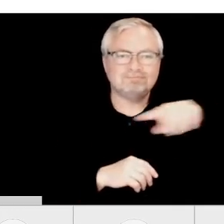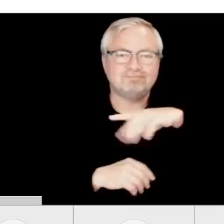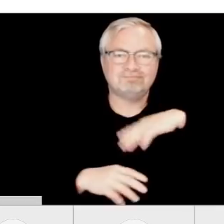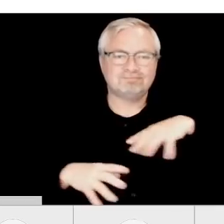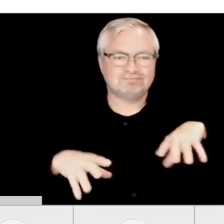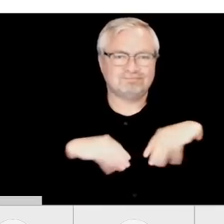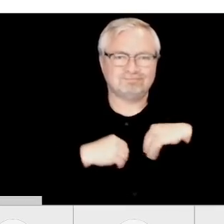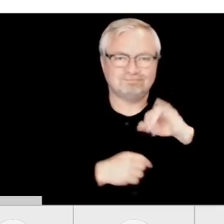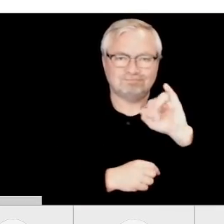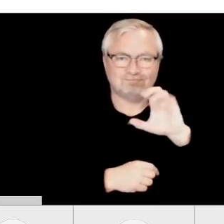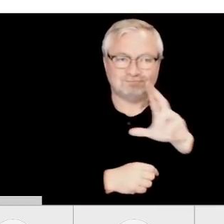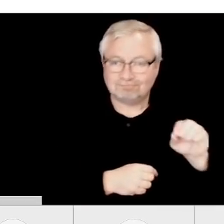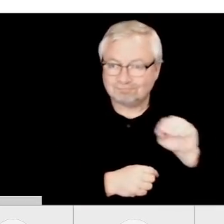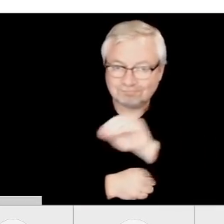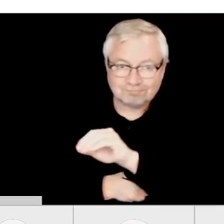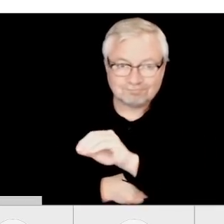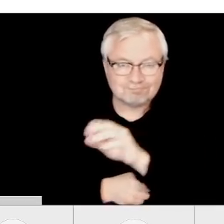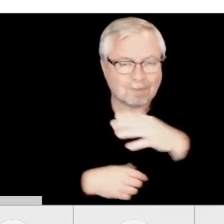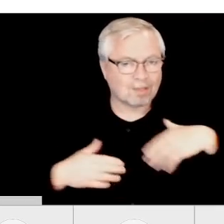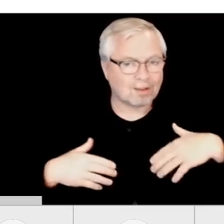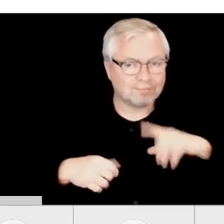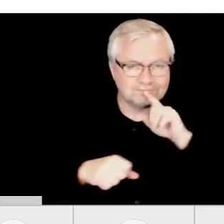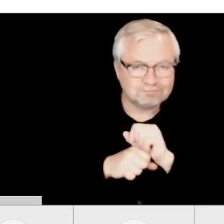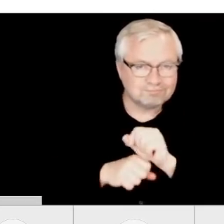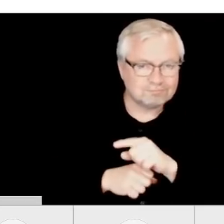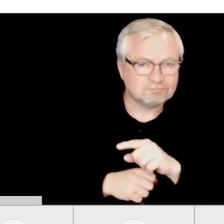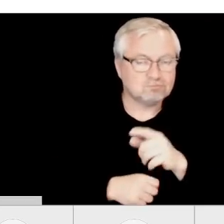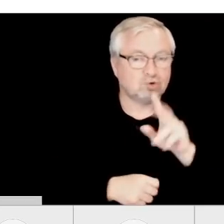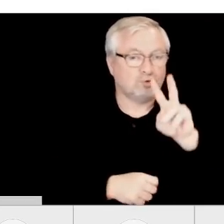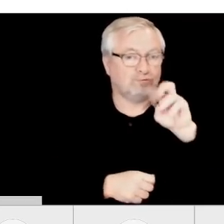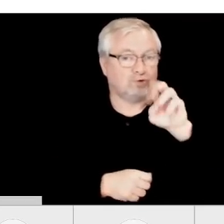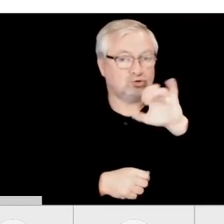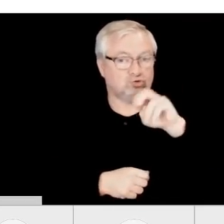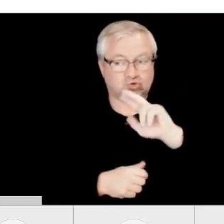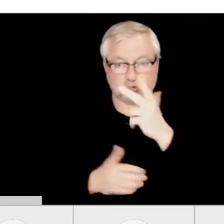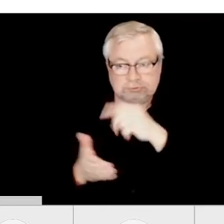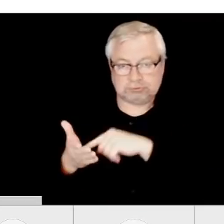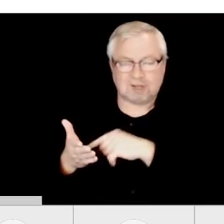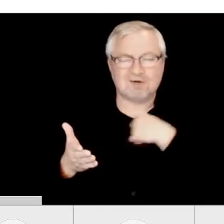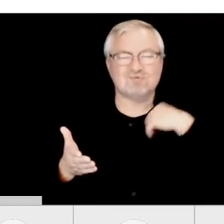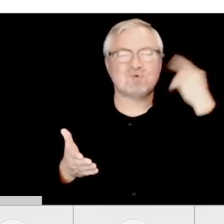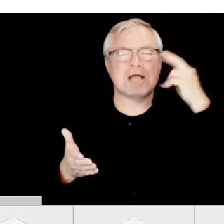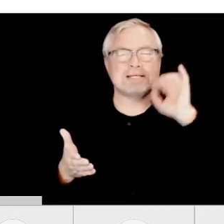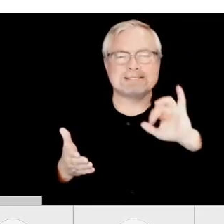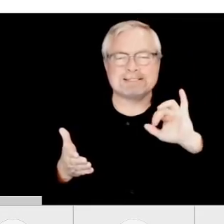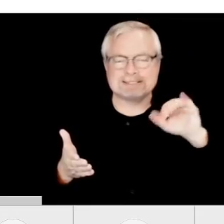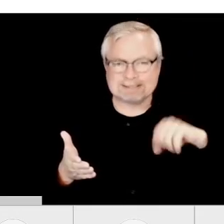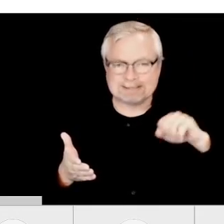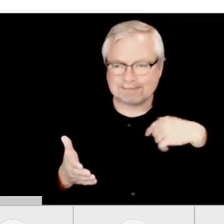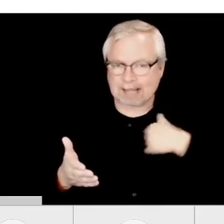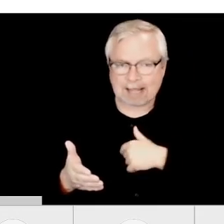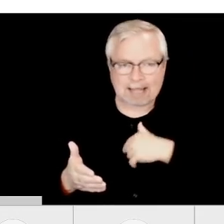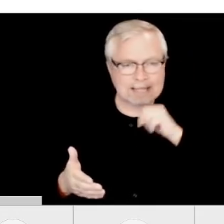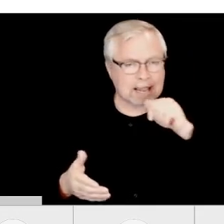In Version 3, what we realized is that because we have mortality set so high